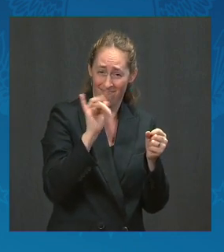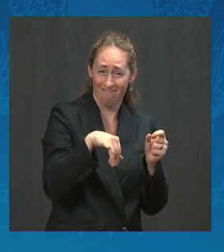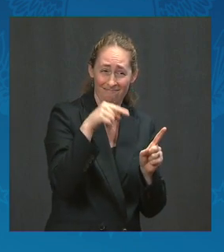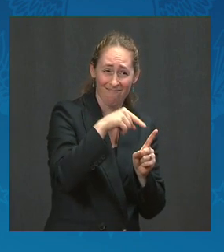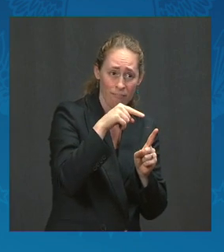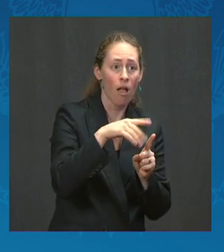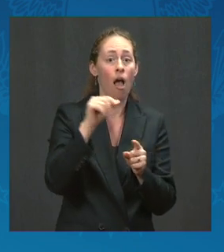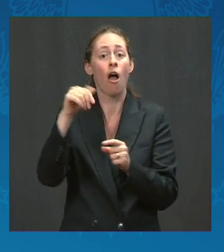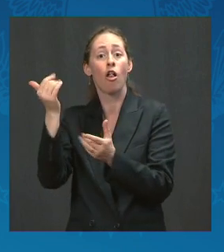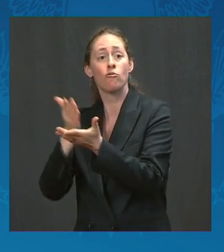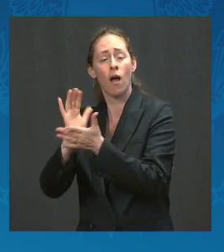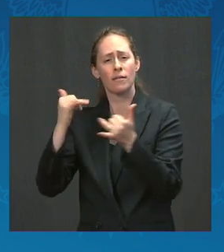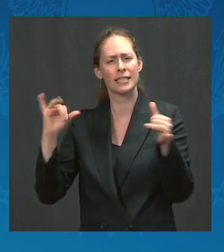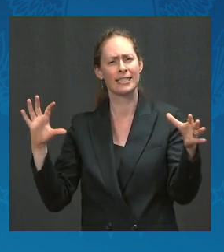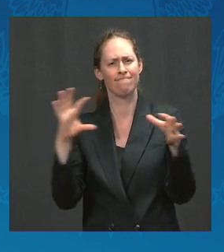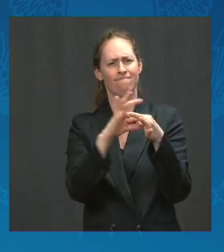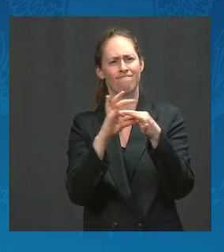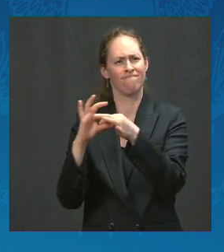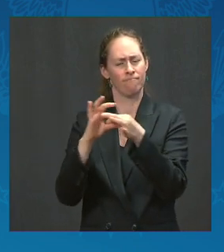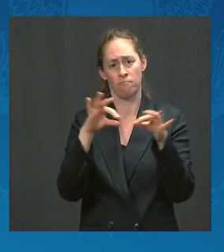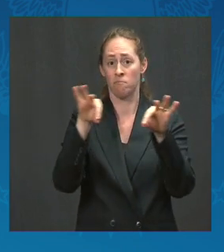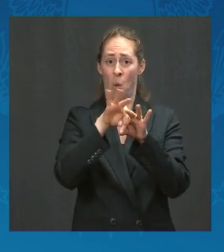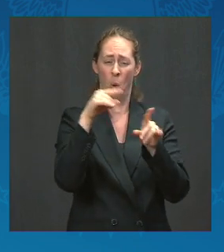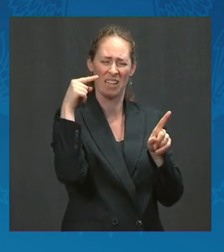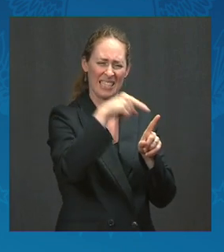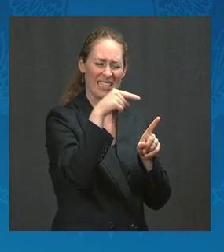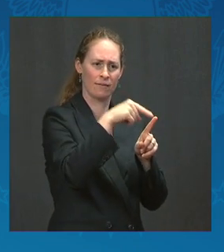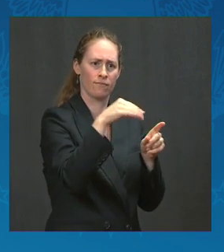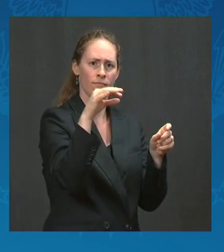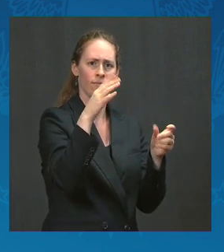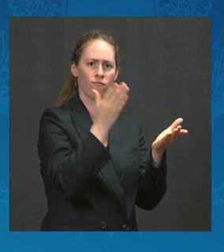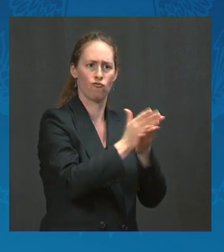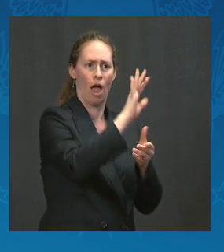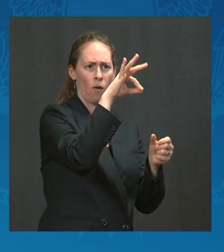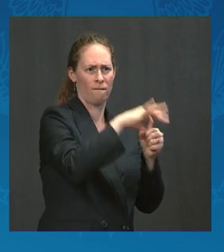And let's take a moment to think about last year, about 2020.